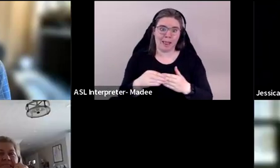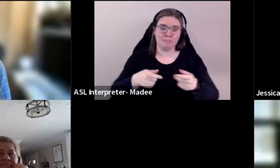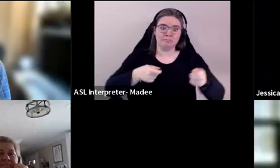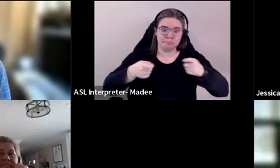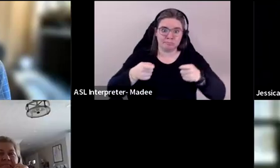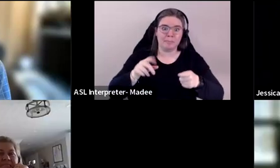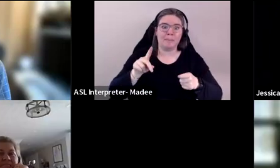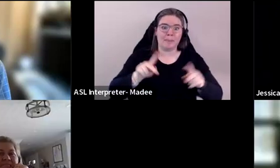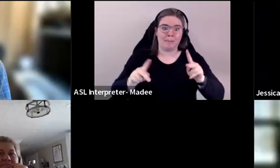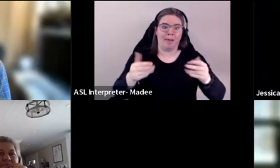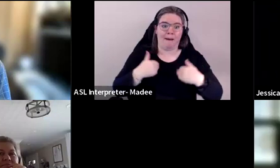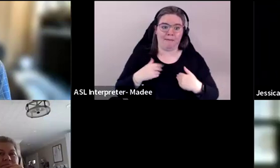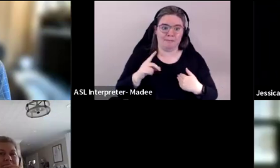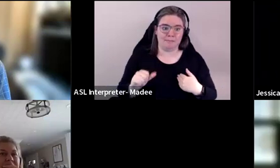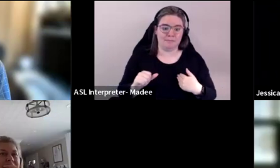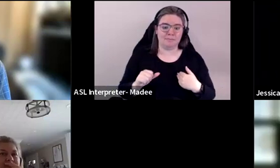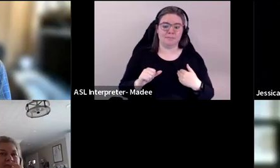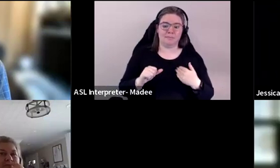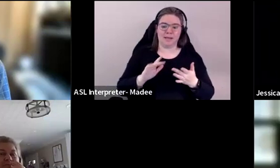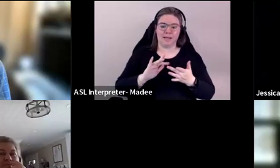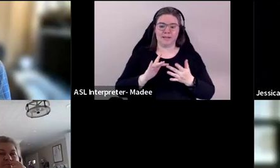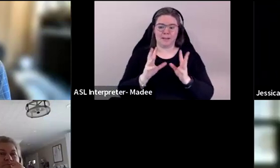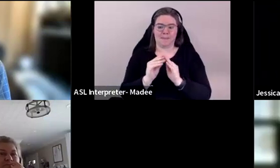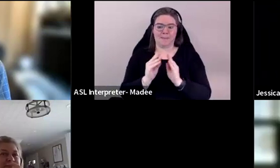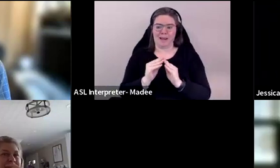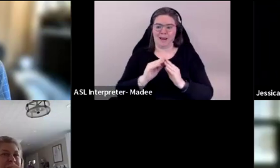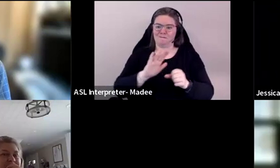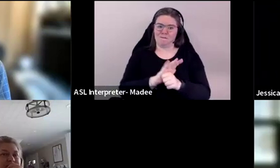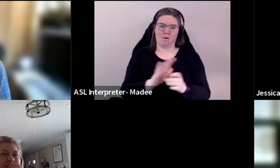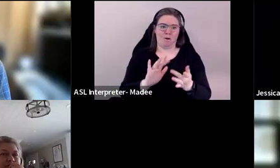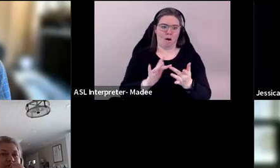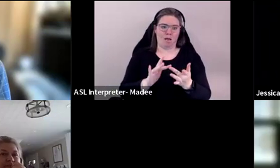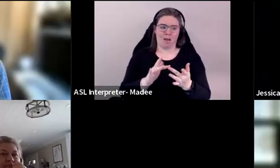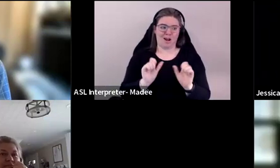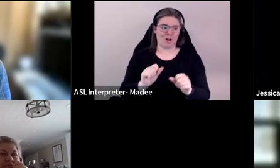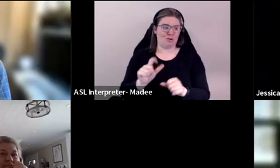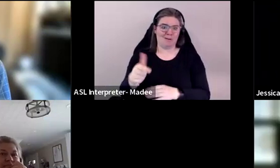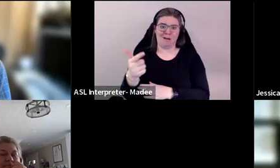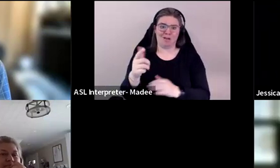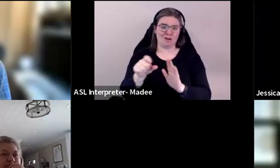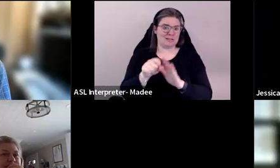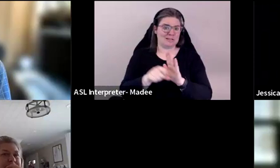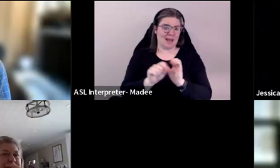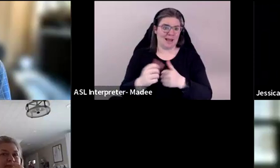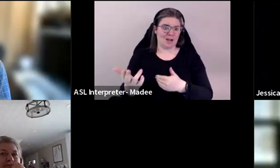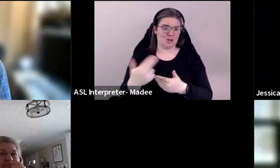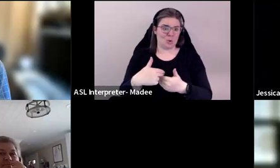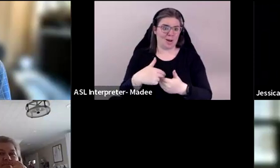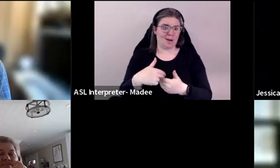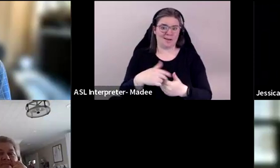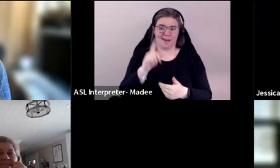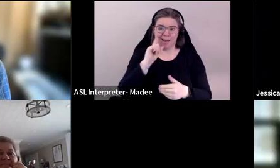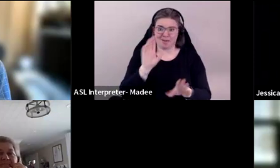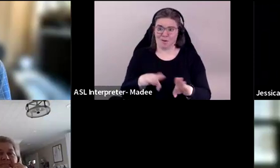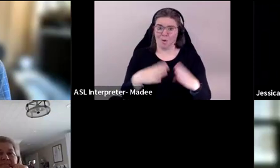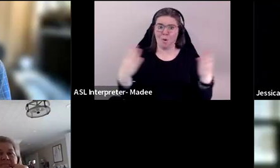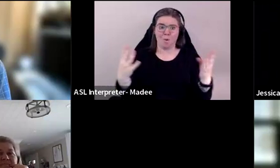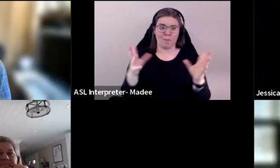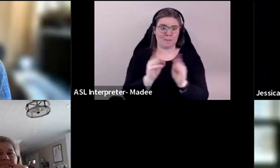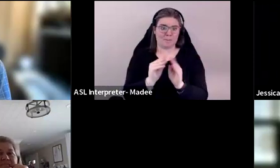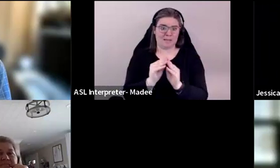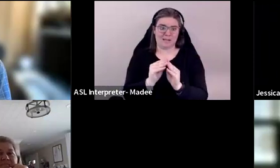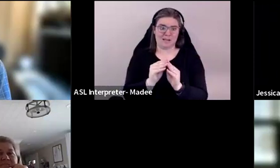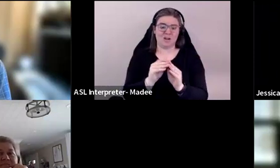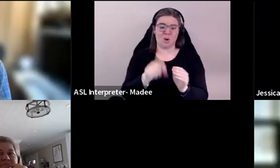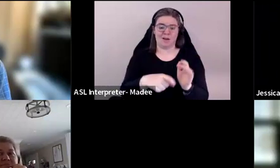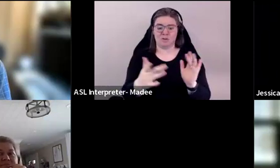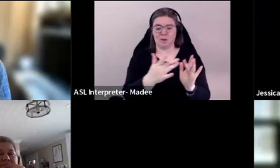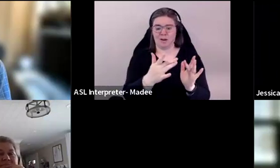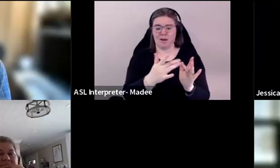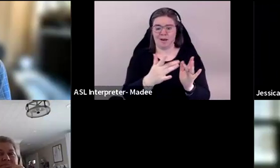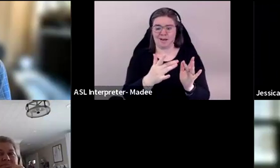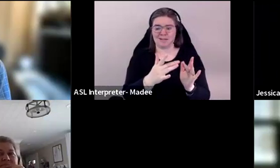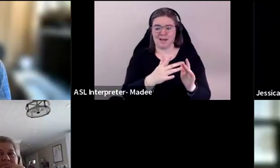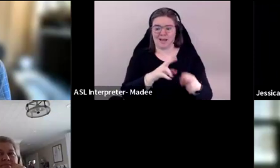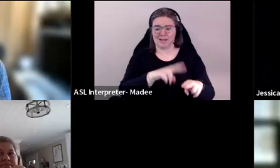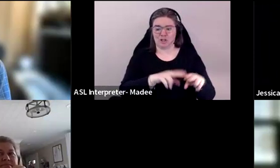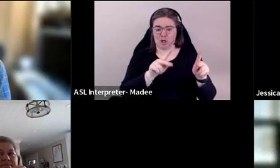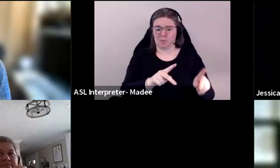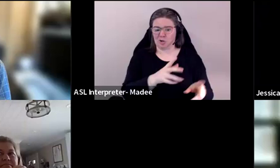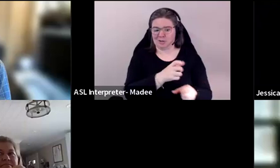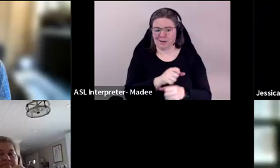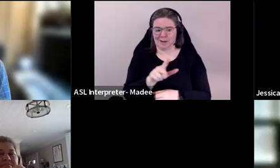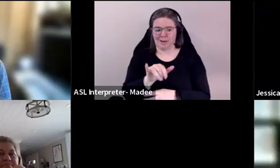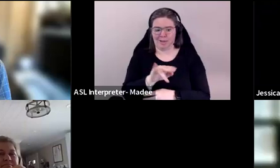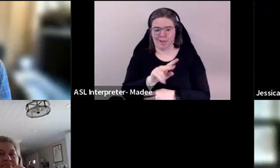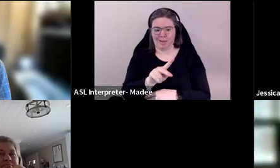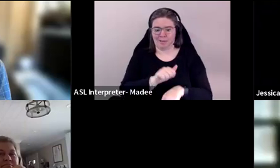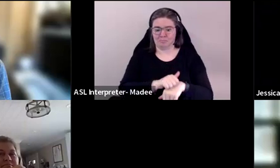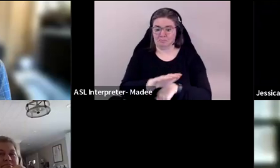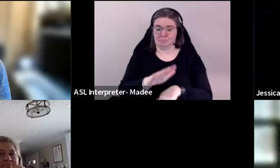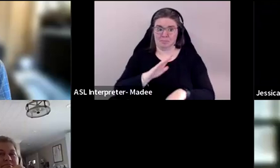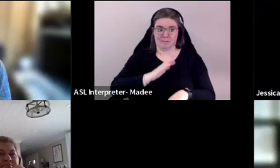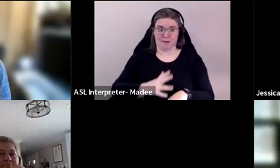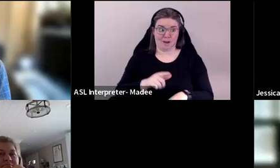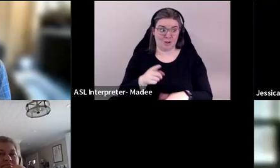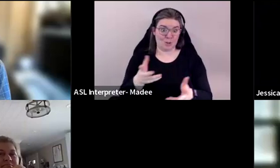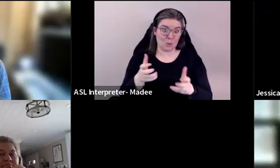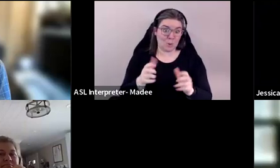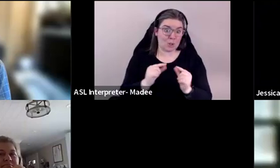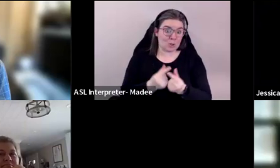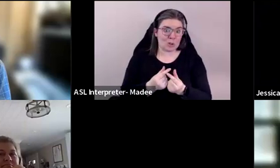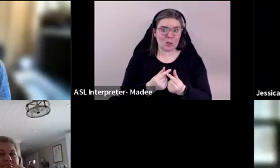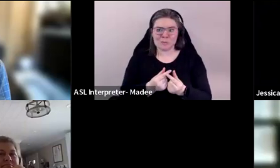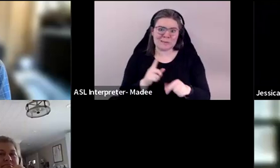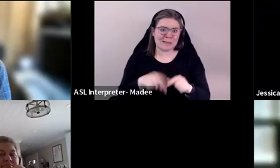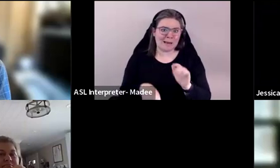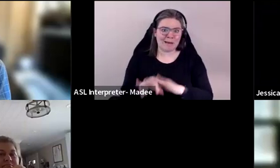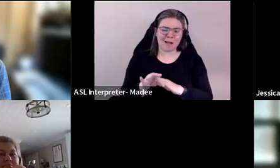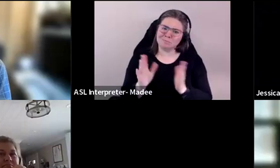Dee Henry they/she Independence Alliance: It needs totally online. So you technically, you know, you could be out of state and join. We have. I think they're open meetings pretty much so you just have to contact the chair to get the link. So if anybody's in a place where they want to group, but they can't find one nearby, please feel free to join us.